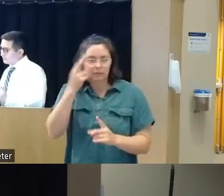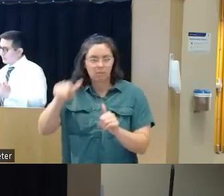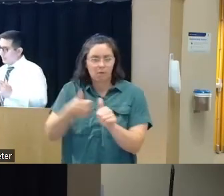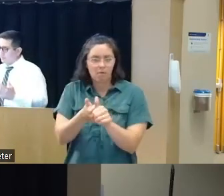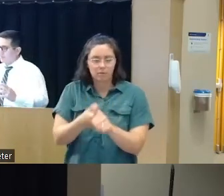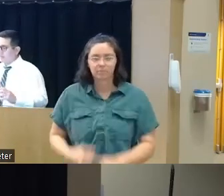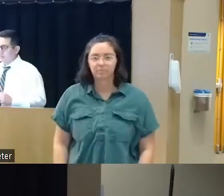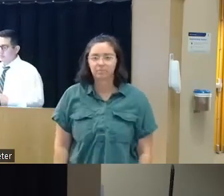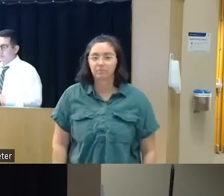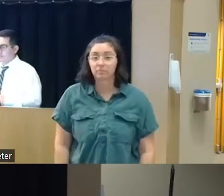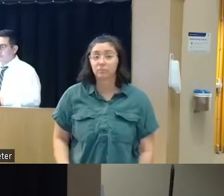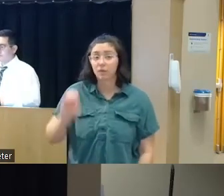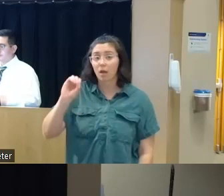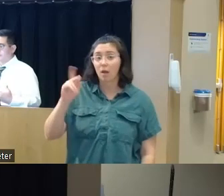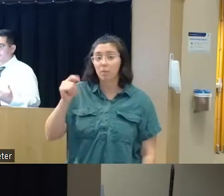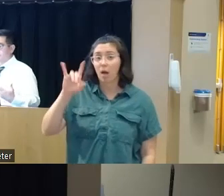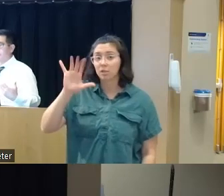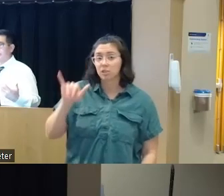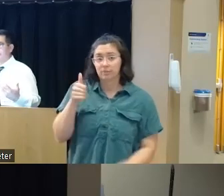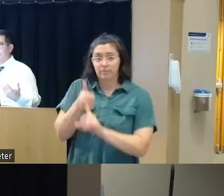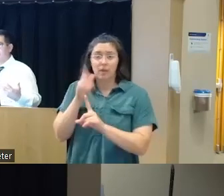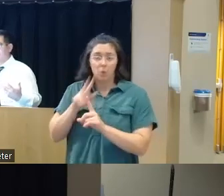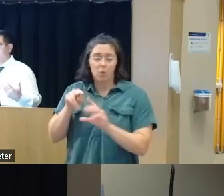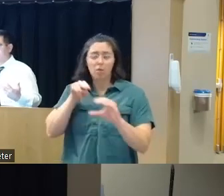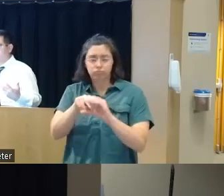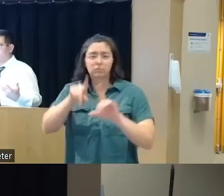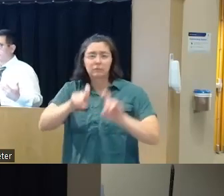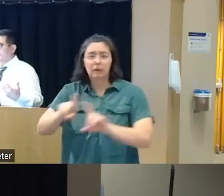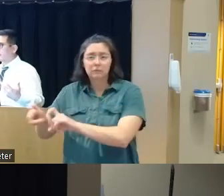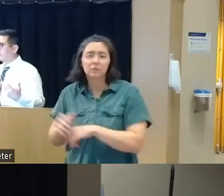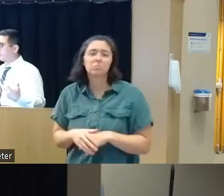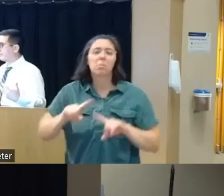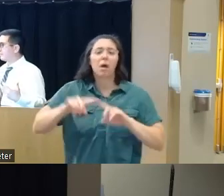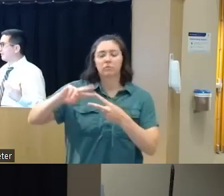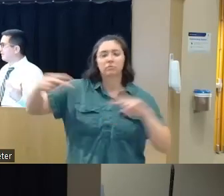mostly ophthalmologists will do this but there's certain genetic disorders that are more likely